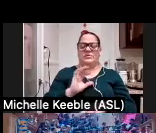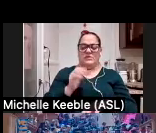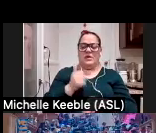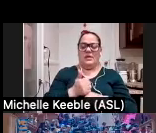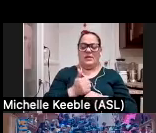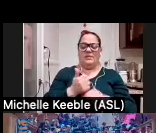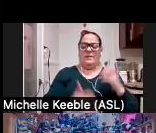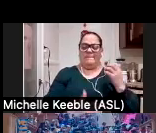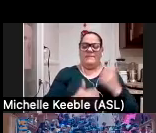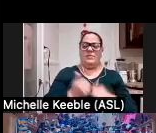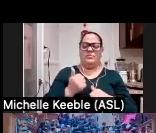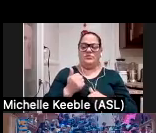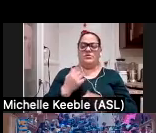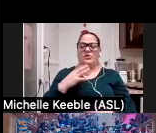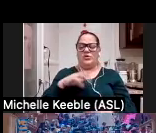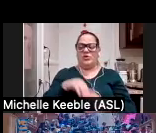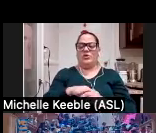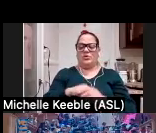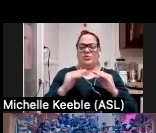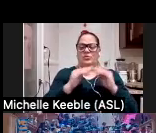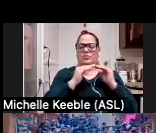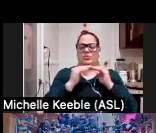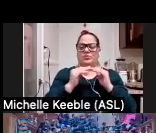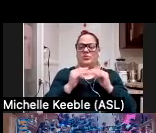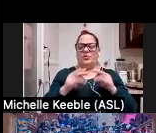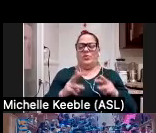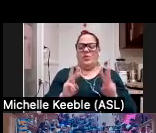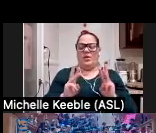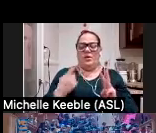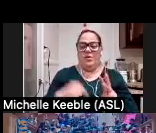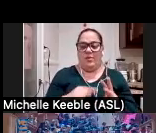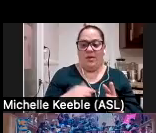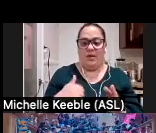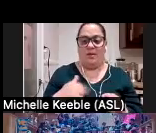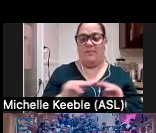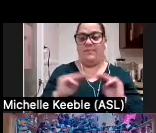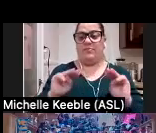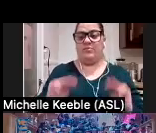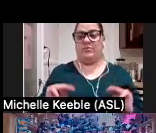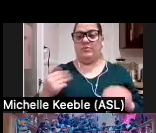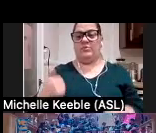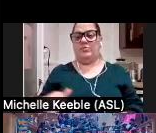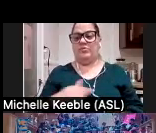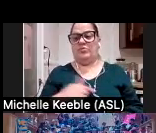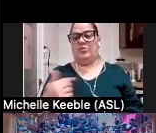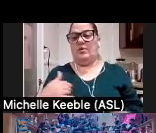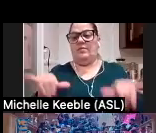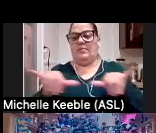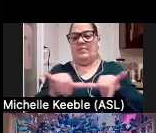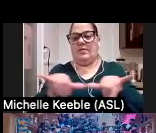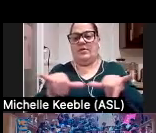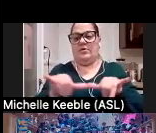inclusive way and to make sure we got it right. Because in museums you measure twice but cut once,